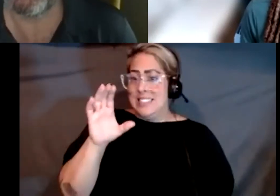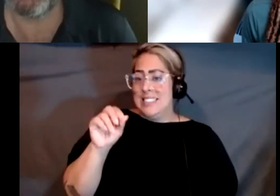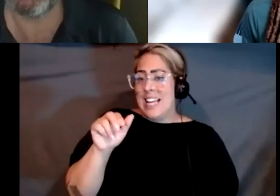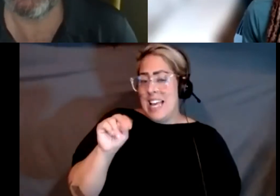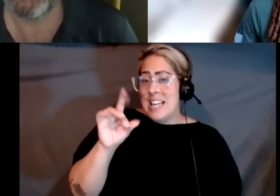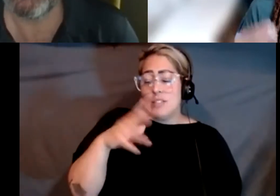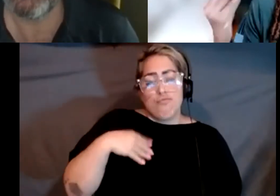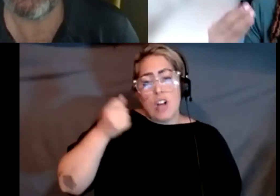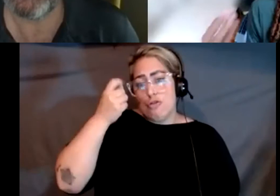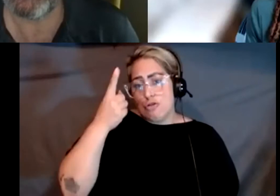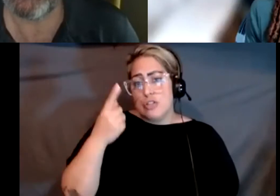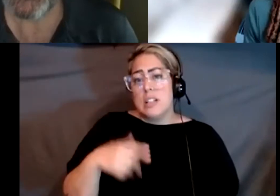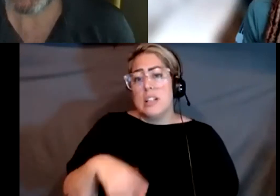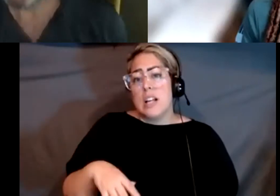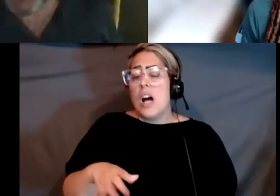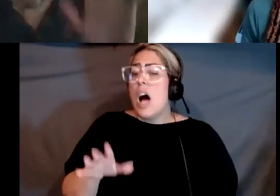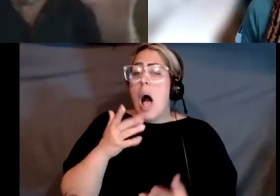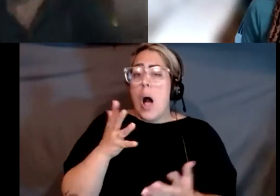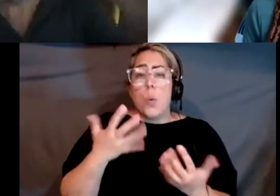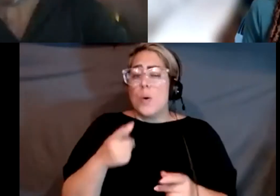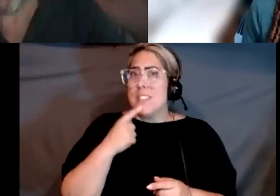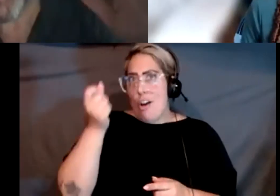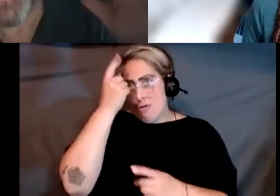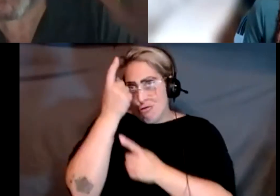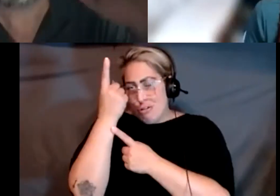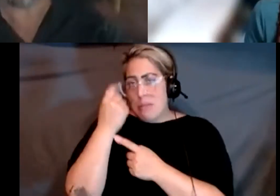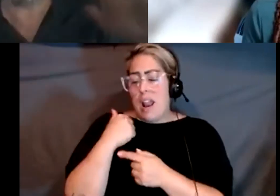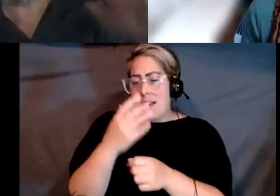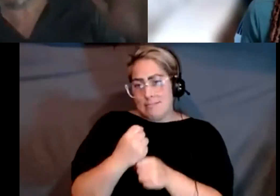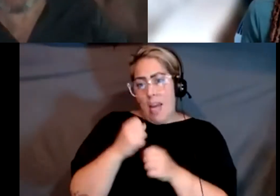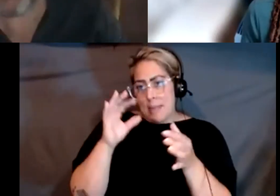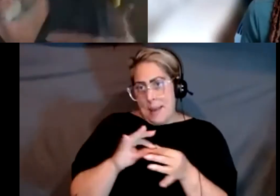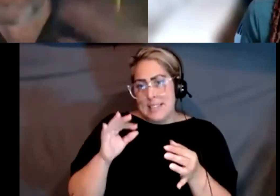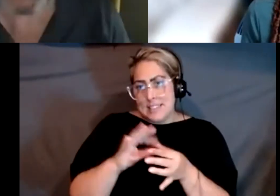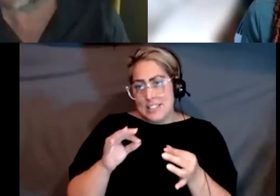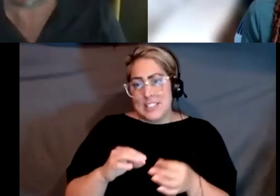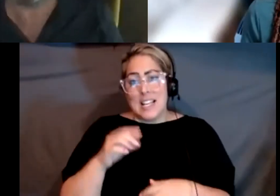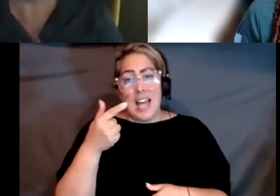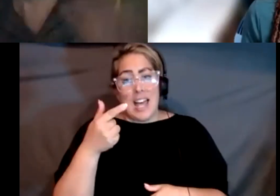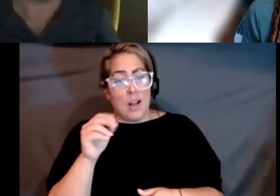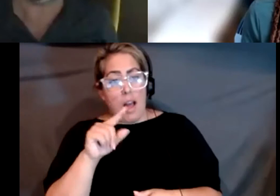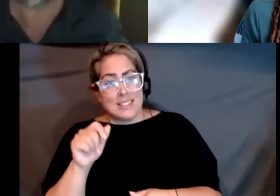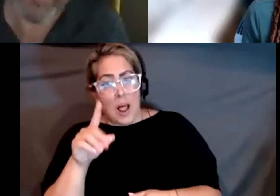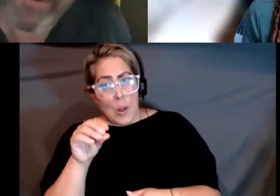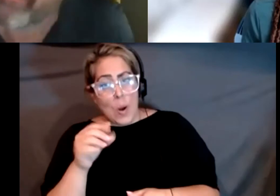I was a understood but I am acknowledging. GONZALO: Again -- that doesn't